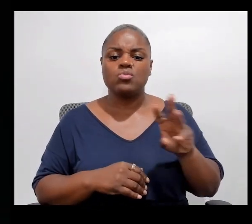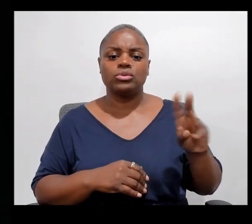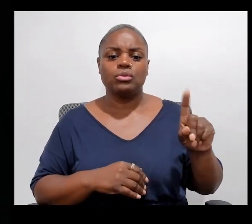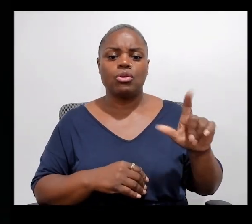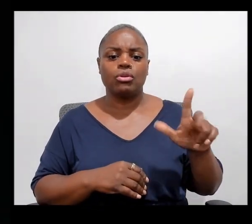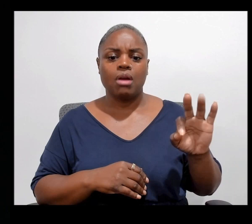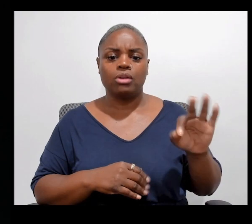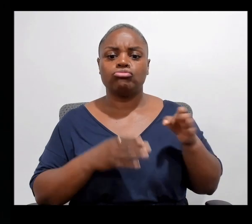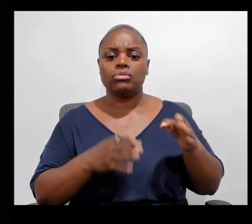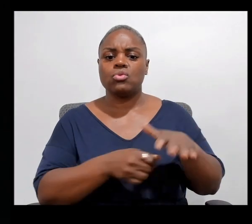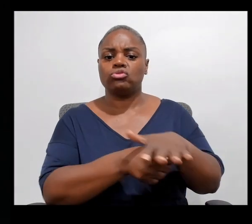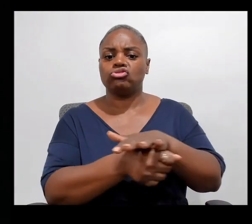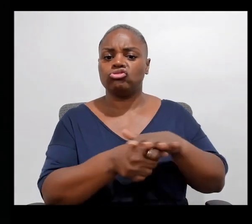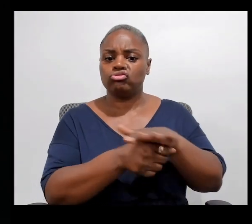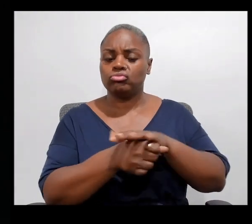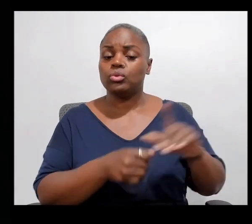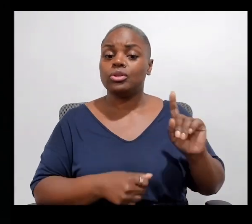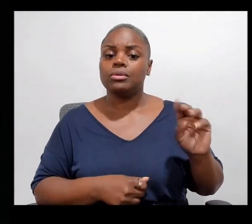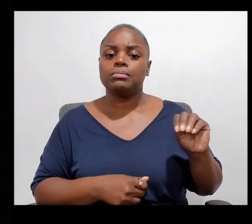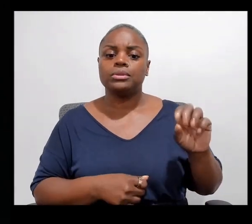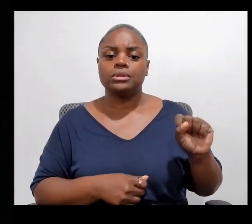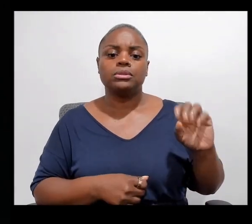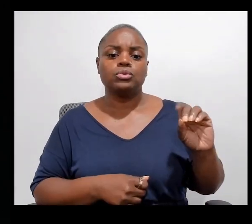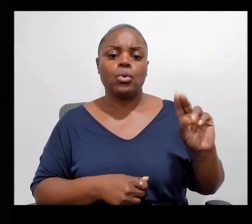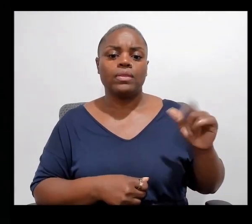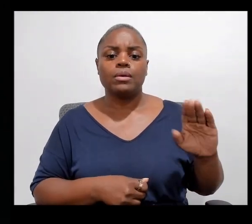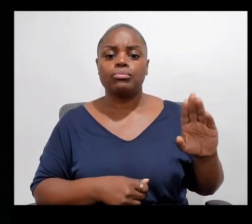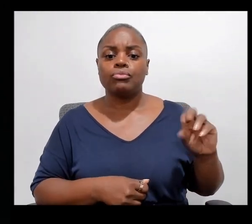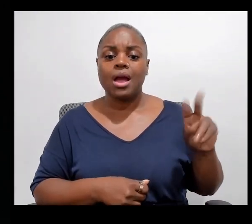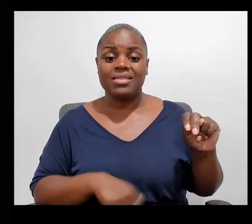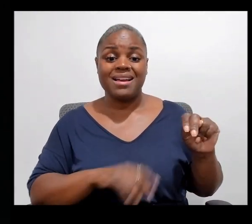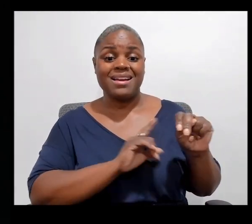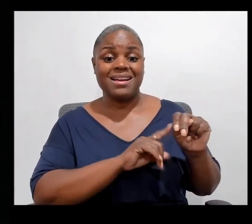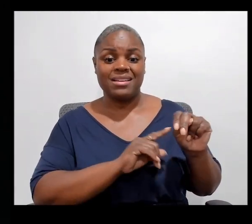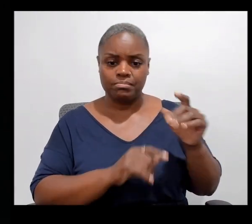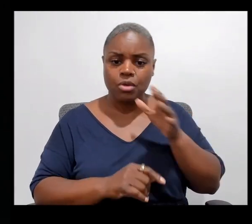There's a West 139th Street location where Ms. Dorothy Brown,